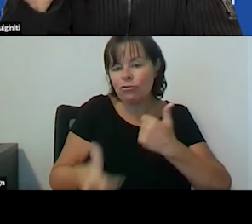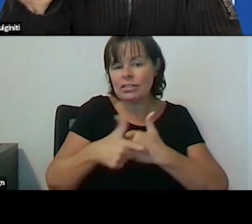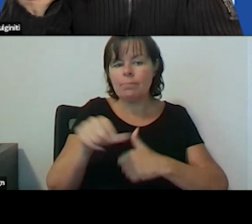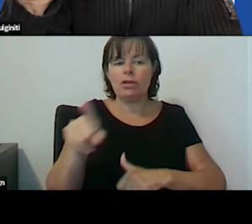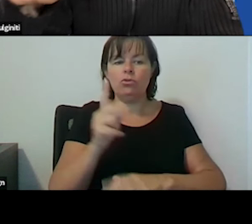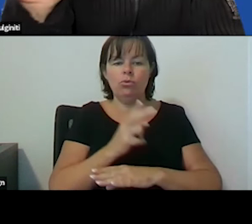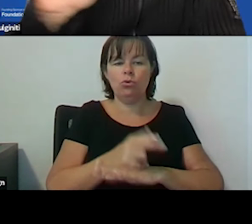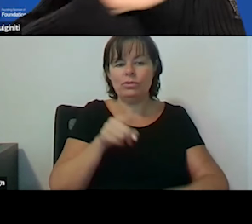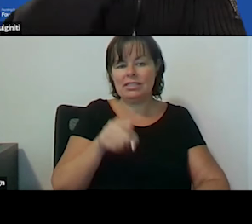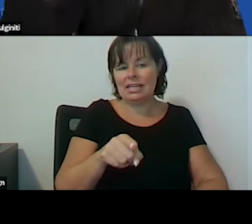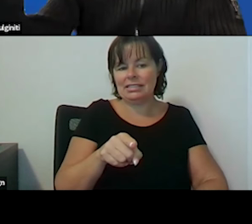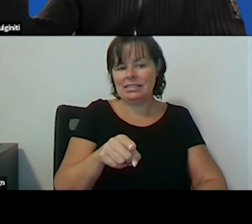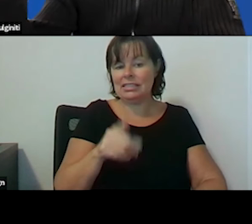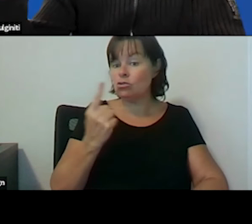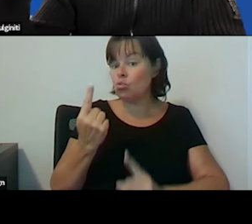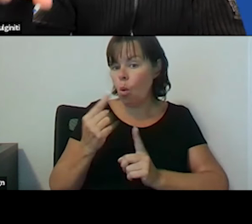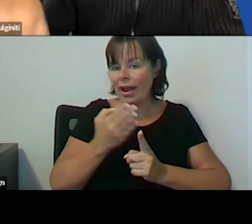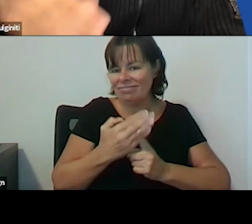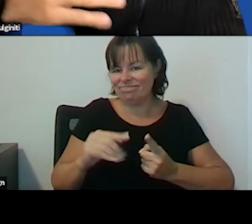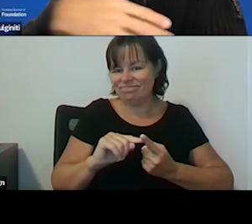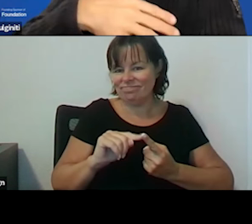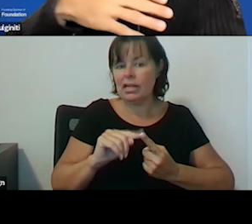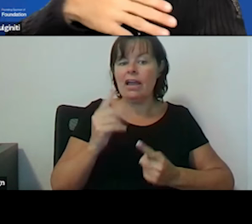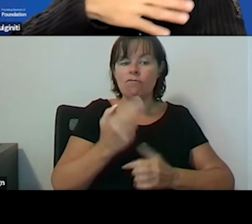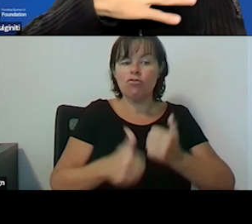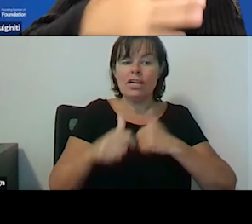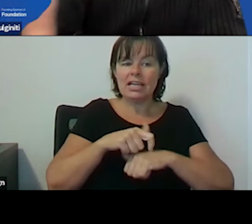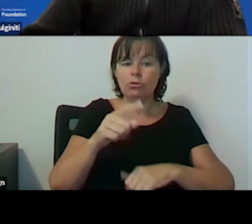element now every time you use the atom in a design so let's say you're building a large